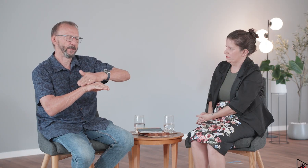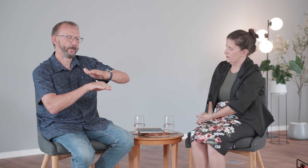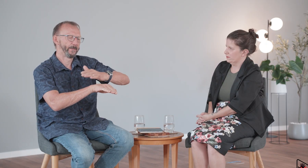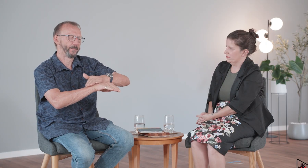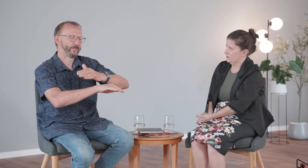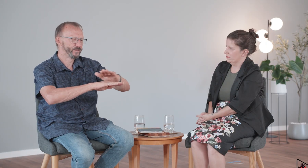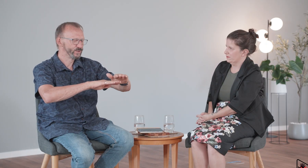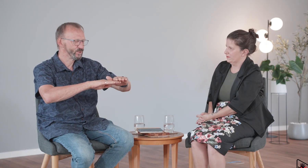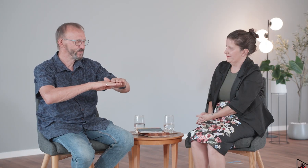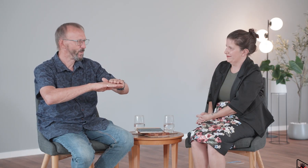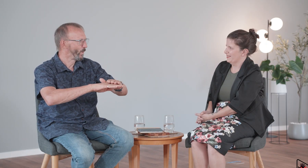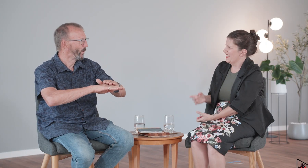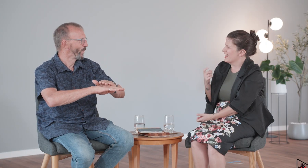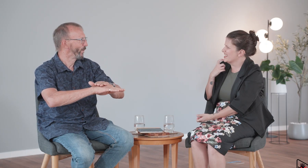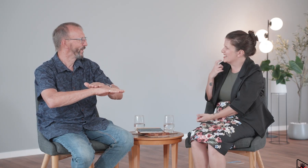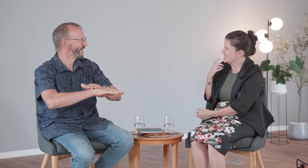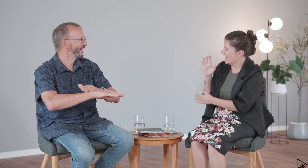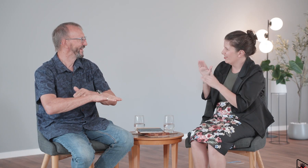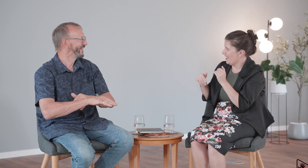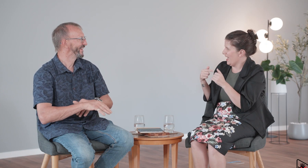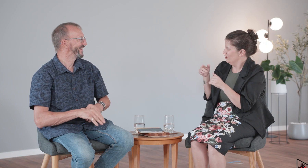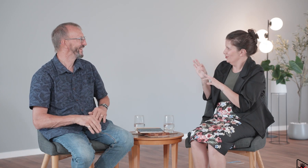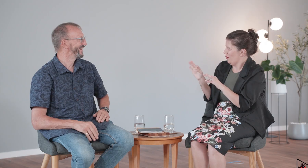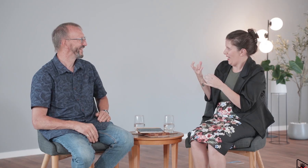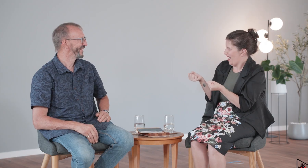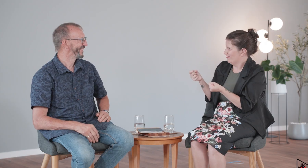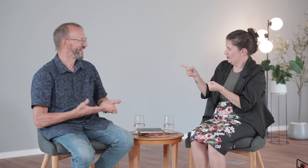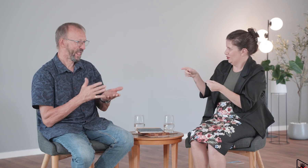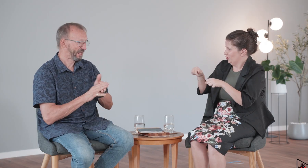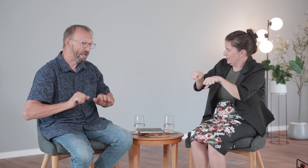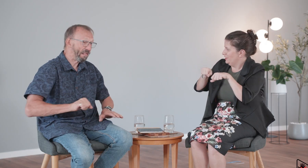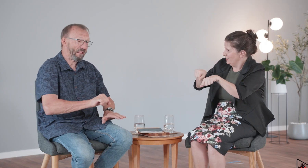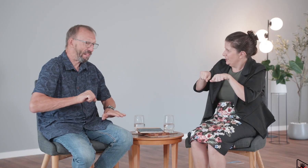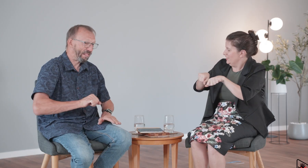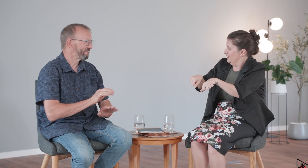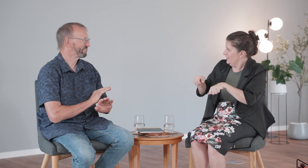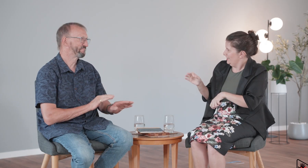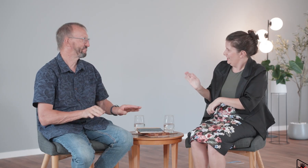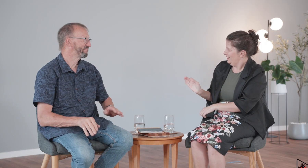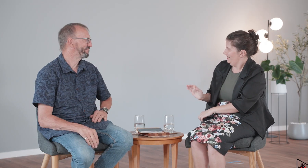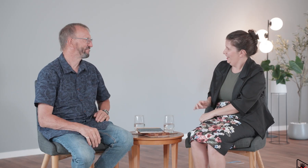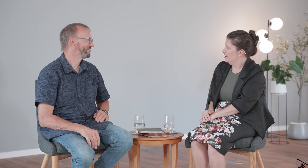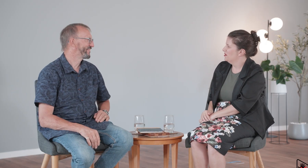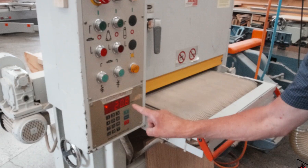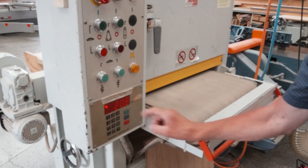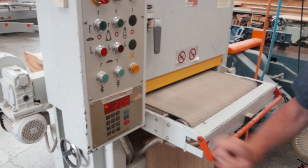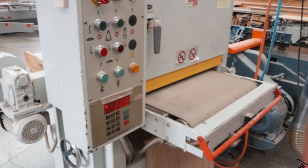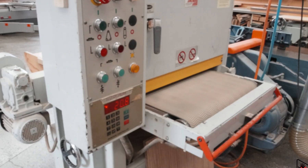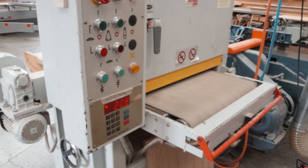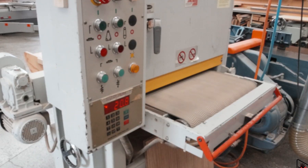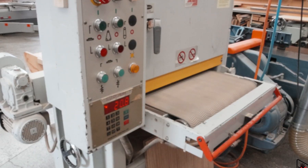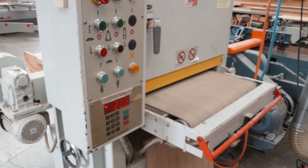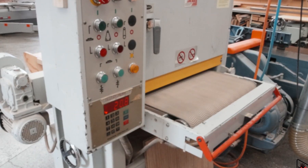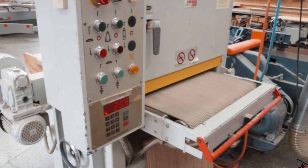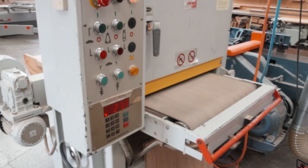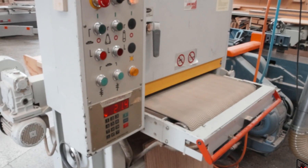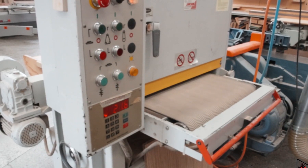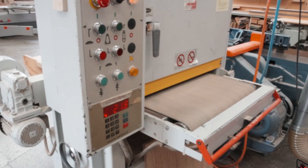and it sends it through and sands it smooth. Isn't that easy? Yeah. No hard work at all!